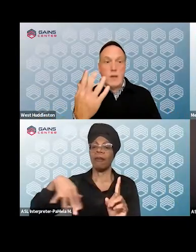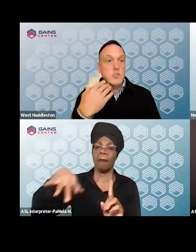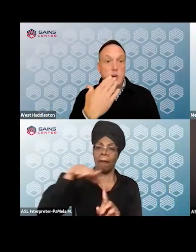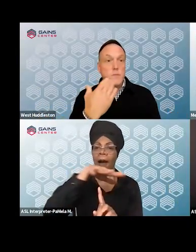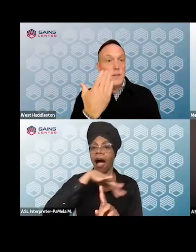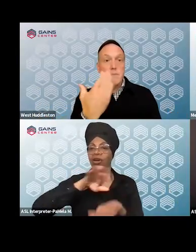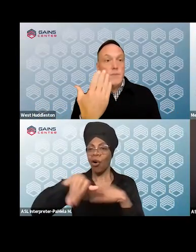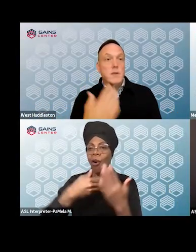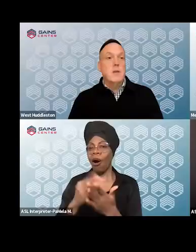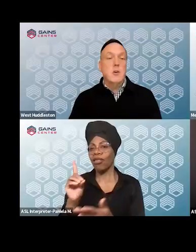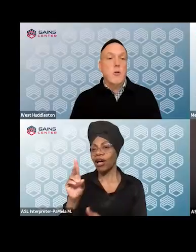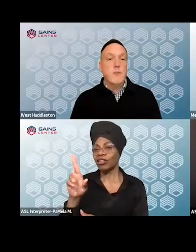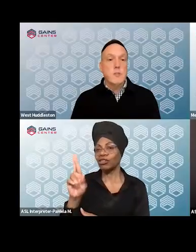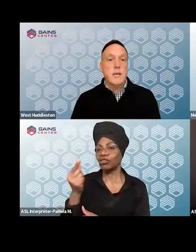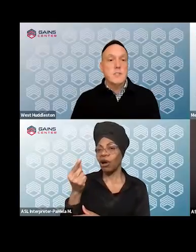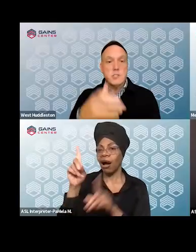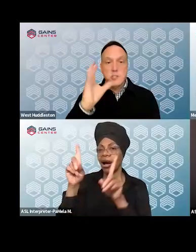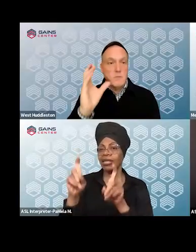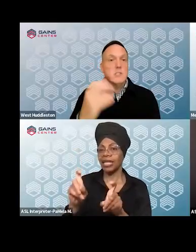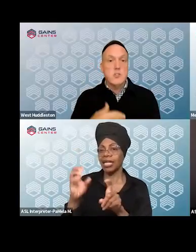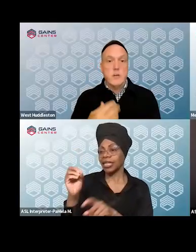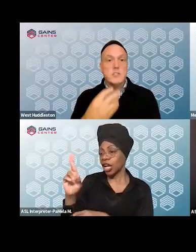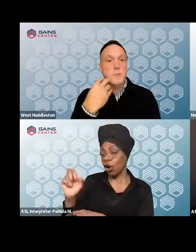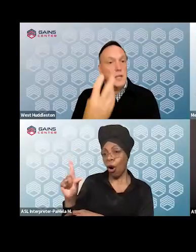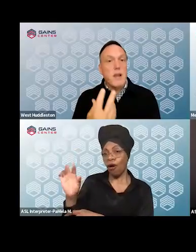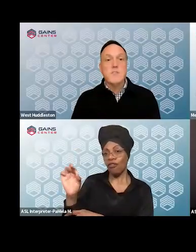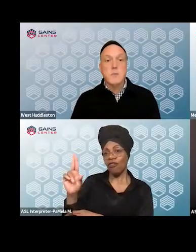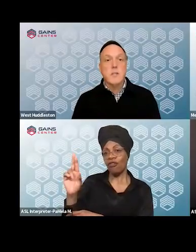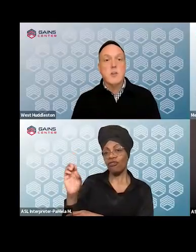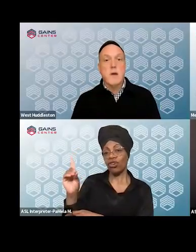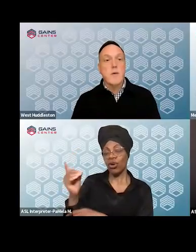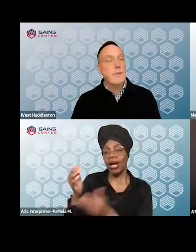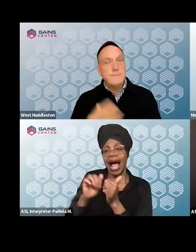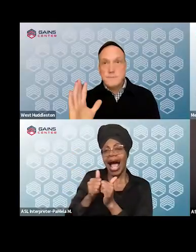and the way to circumvent an oral fluid test is to drink something or have something in your mouth.